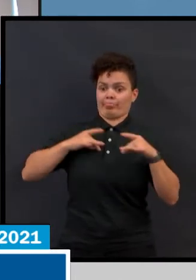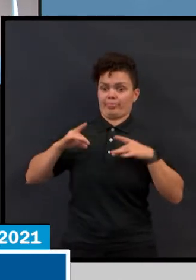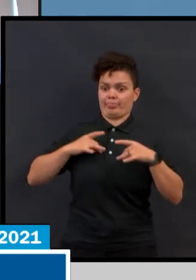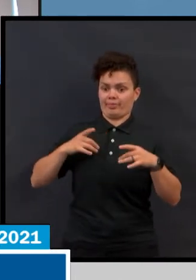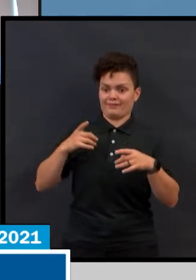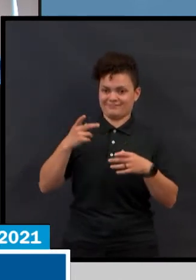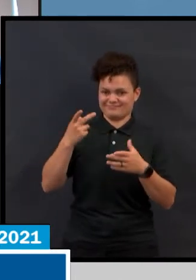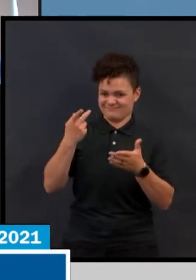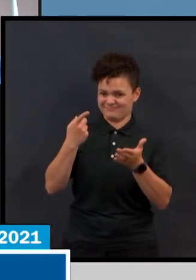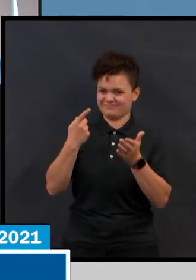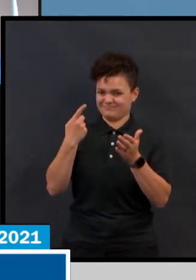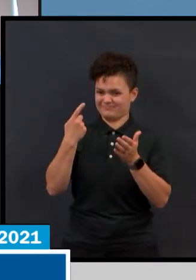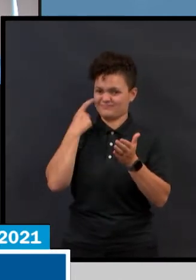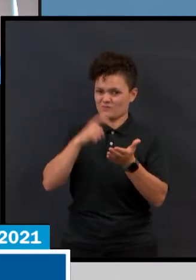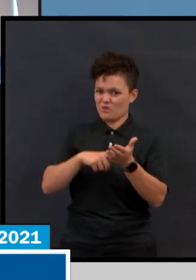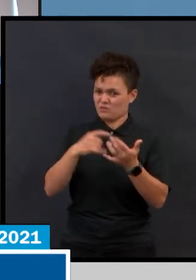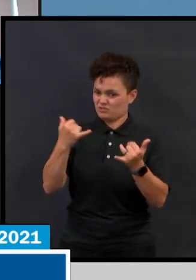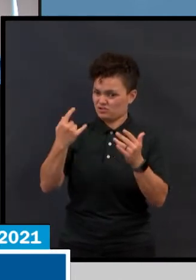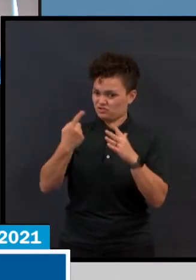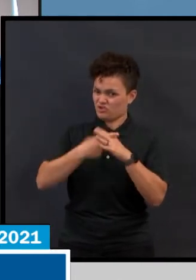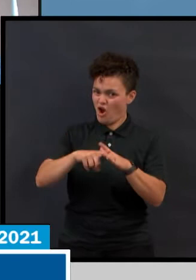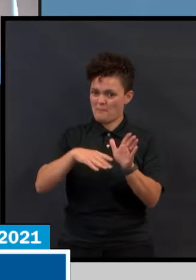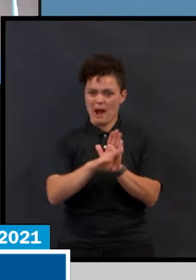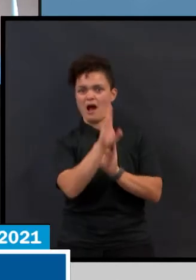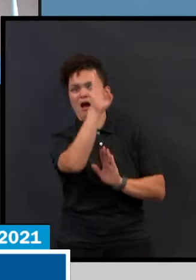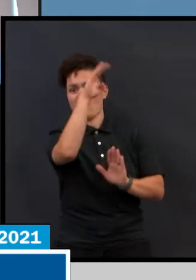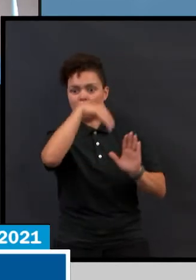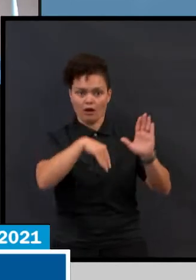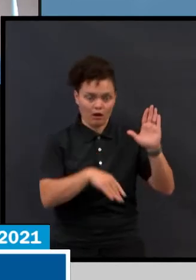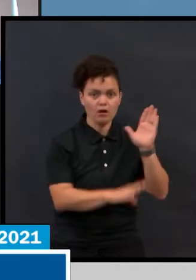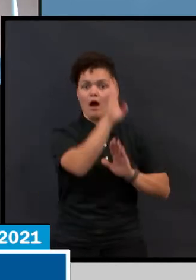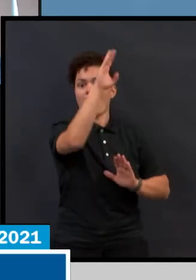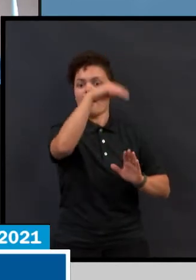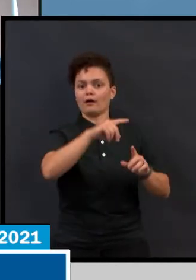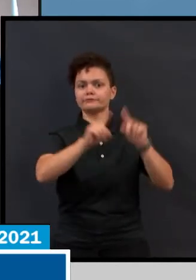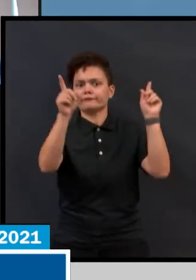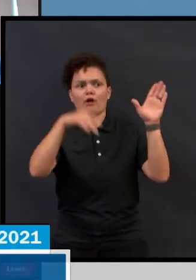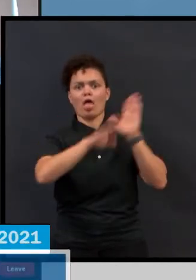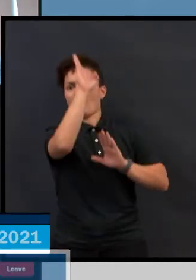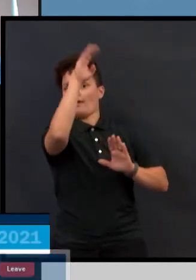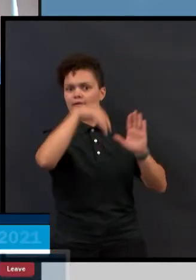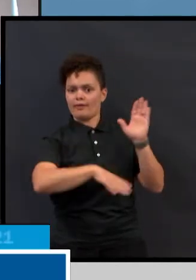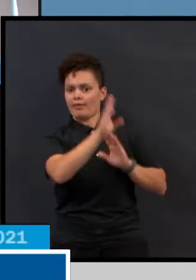gone up and down since the pandemic came to town and you can see in the beginning of last year